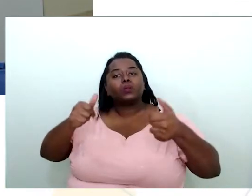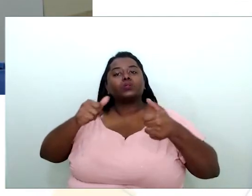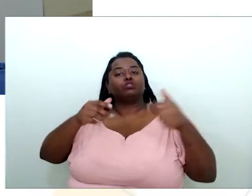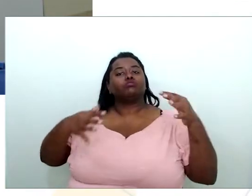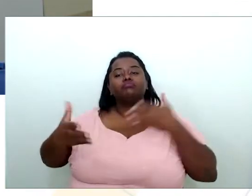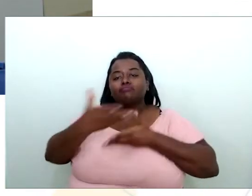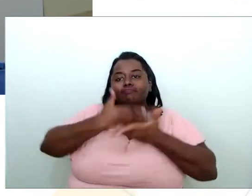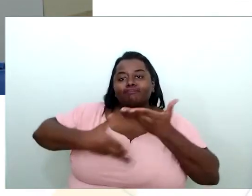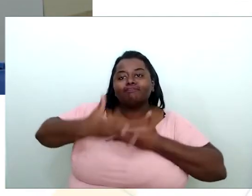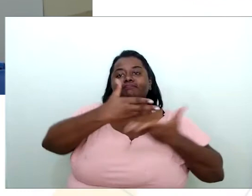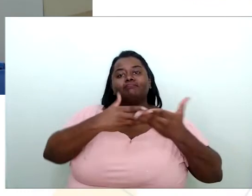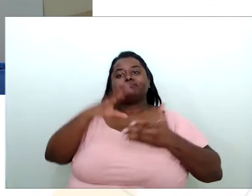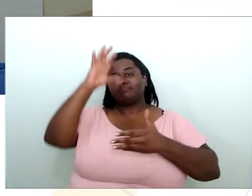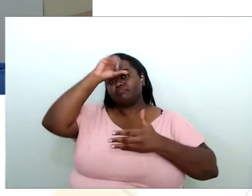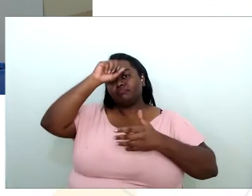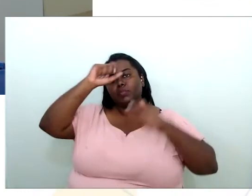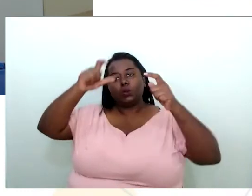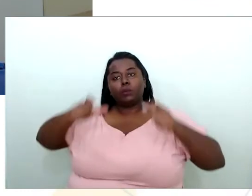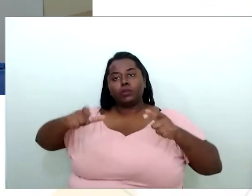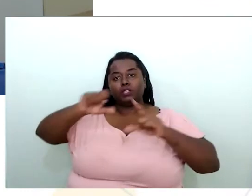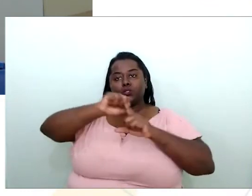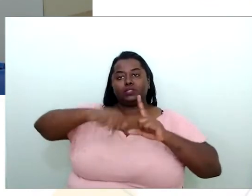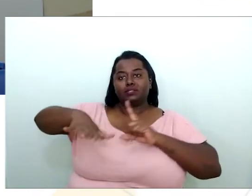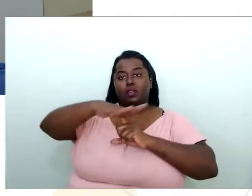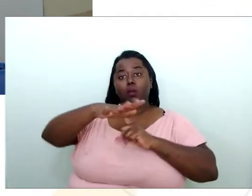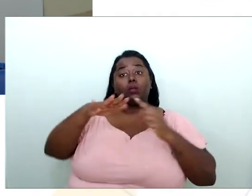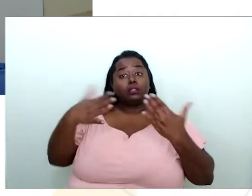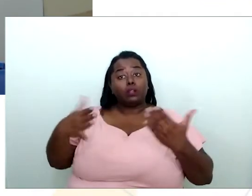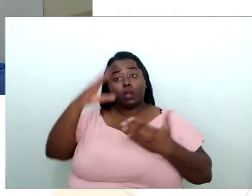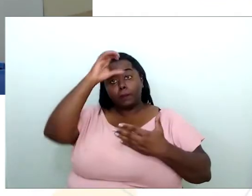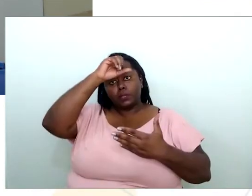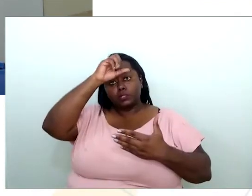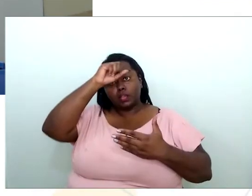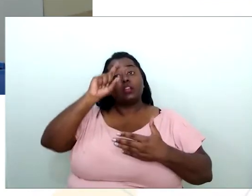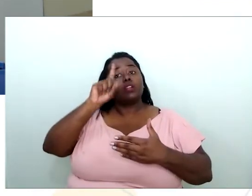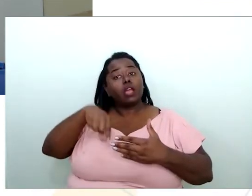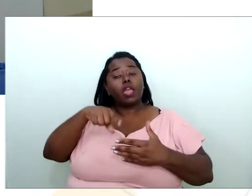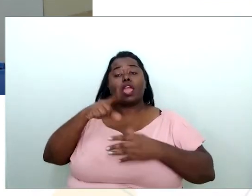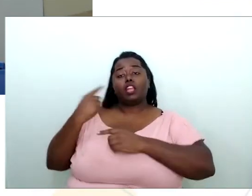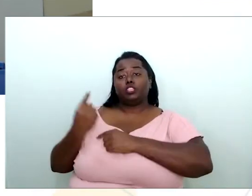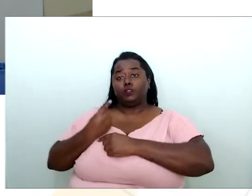resources we learn you know in in in a social setting so learning is both an